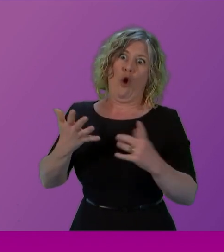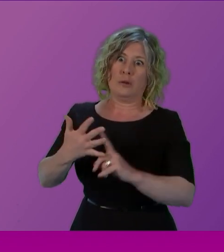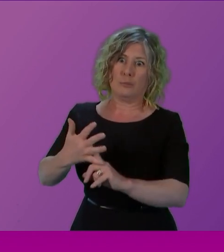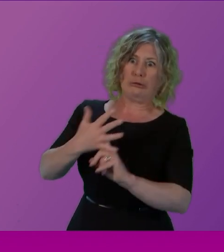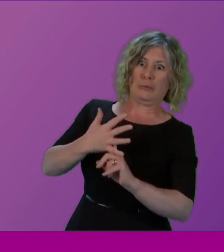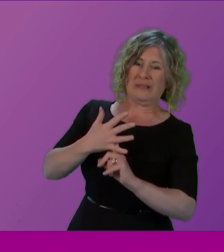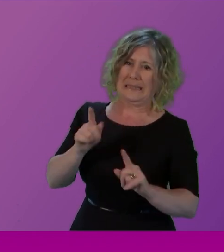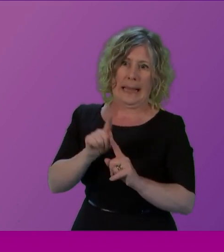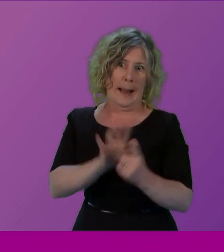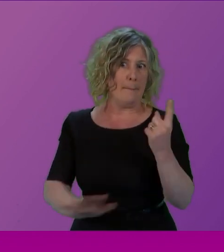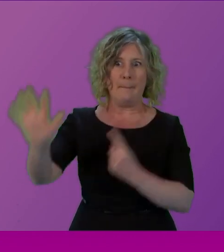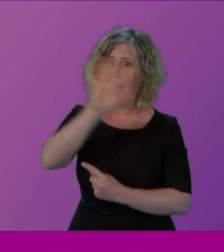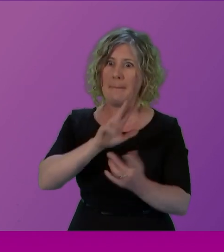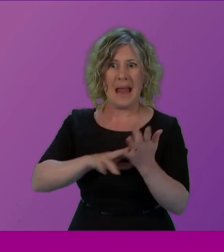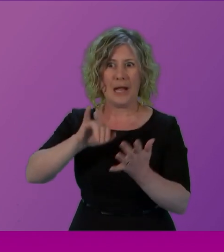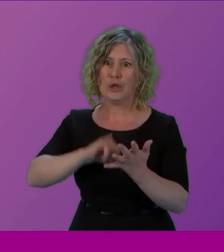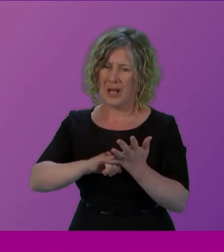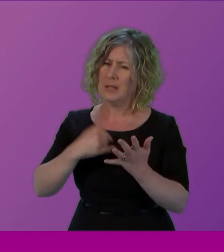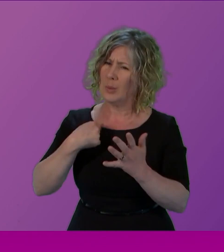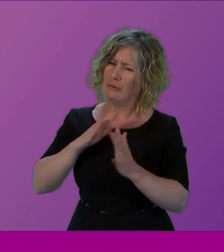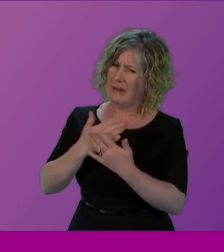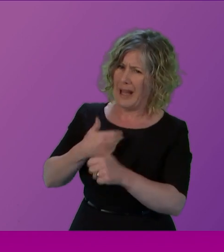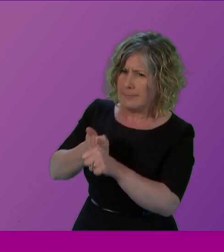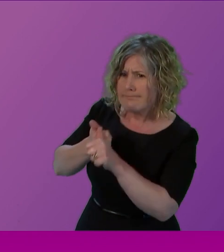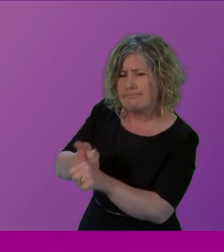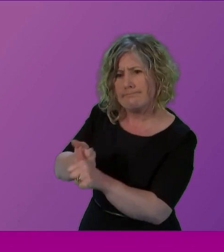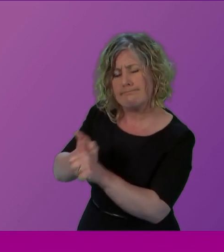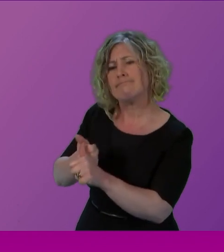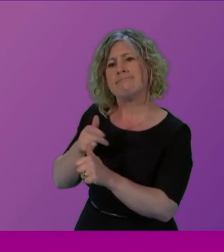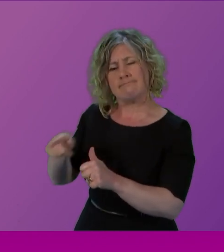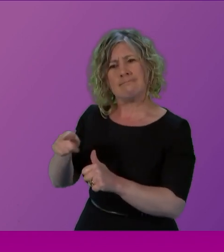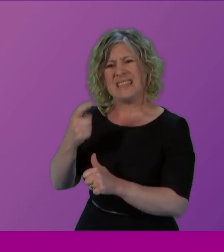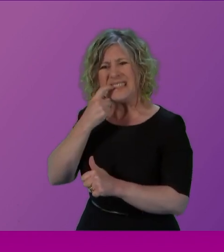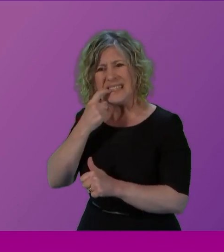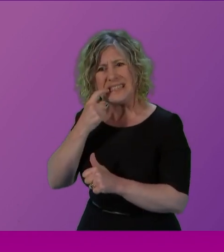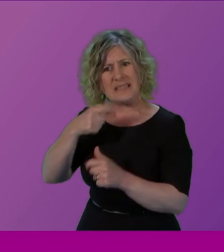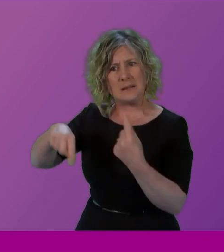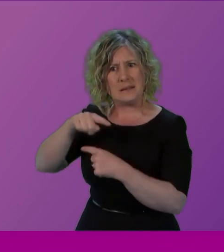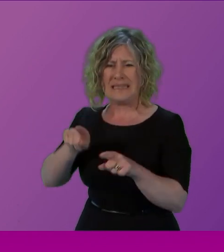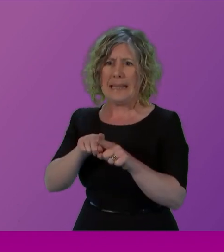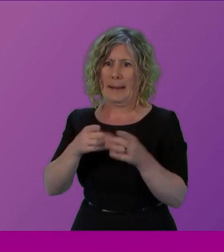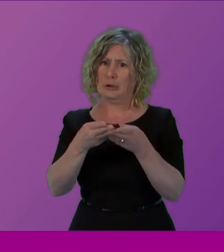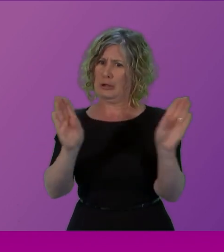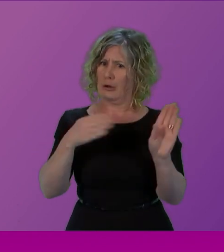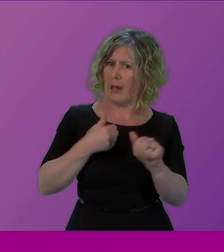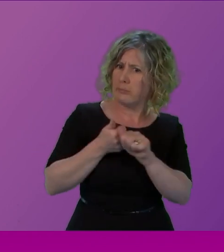NHS, and we continue to support the dentistry profession as we continue to support the NHS as a whole.